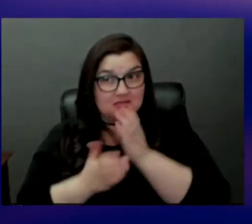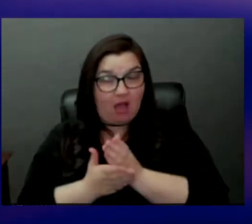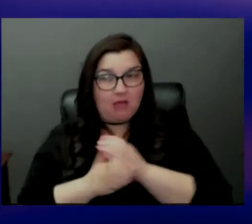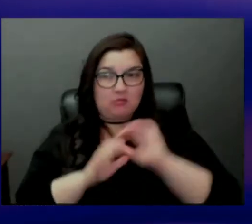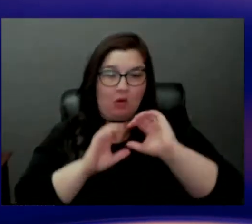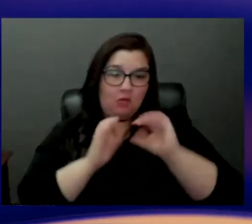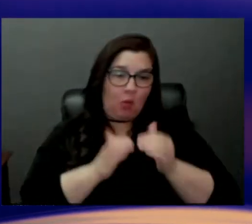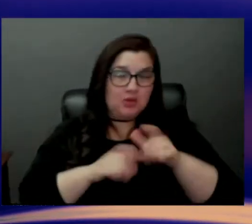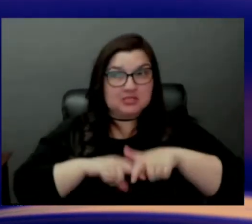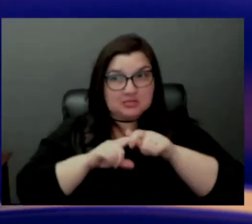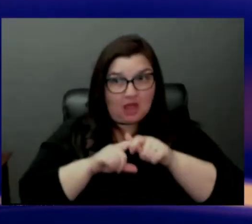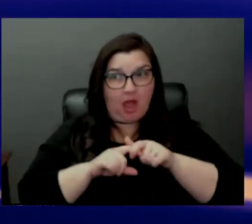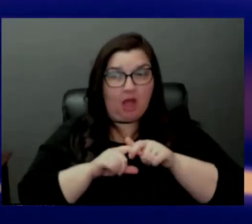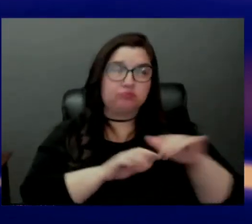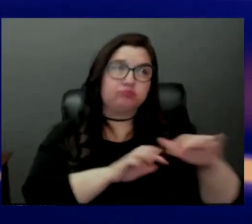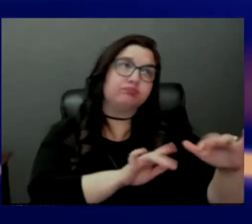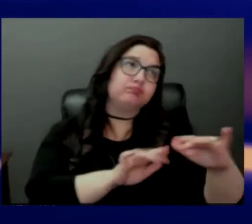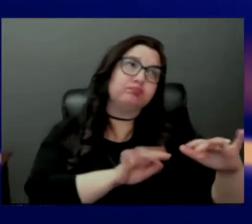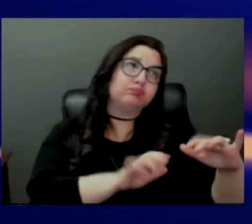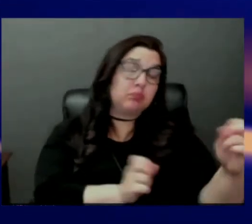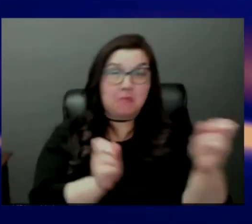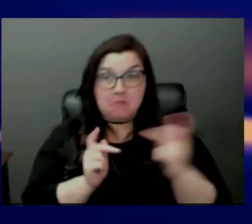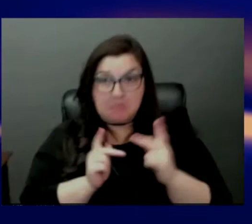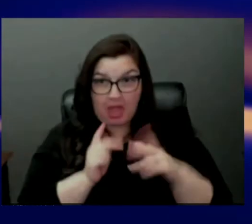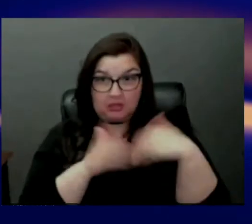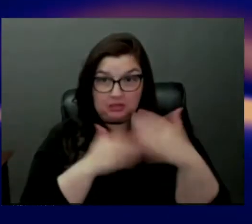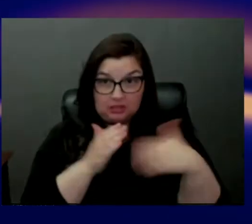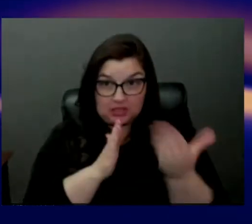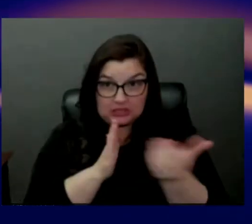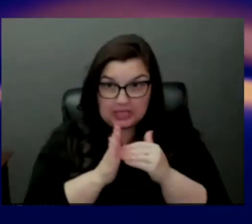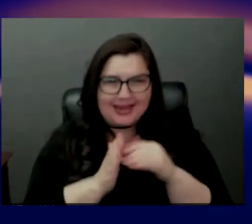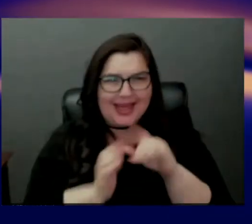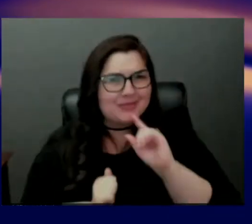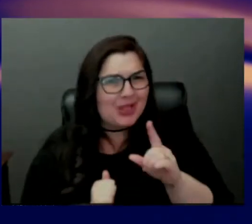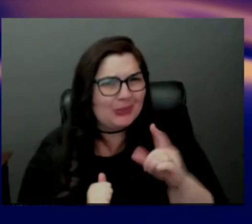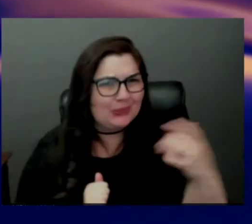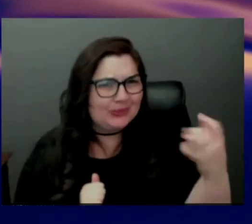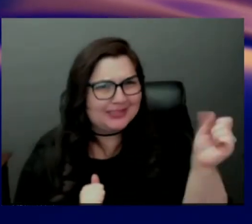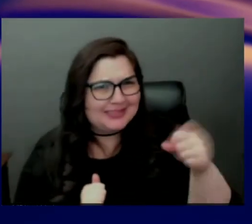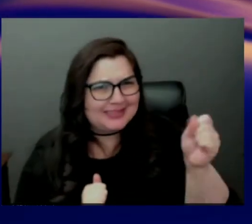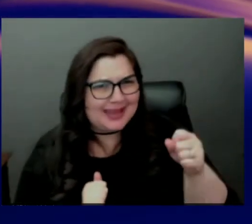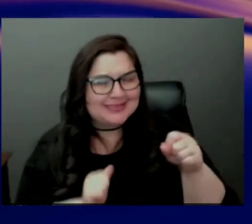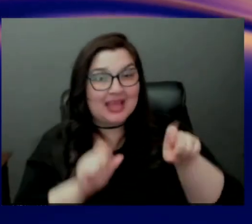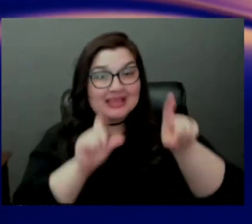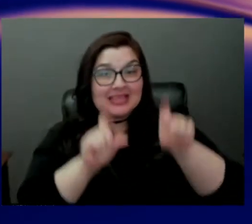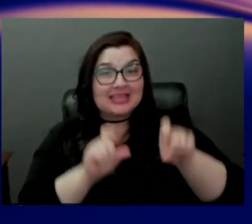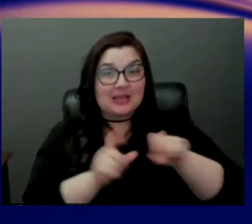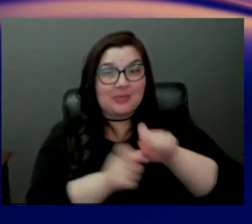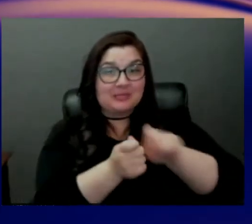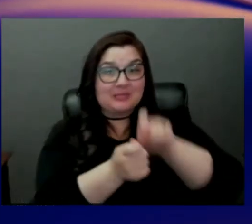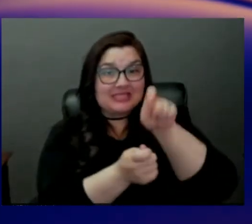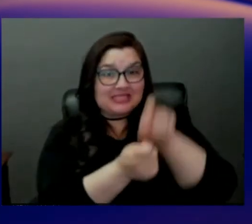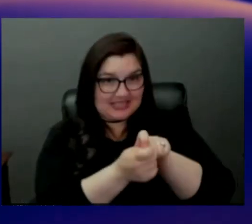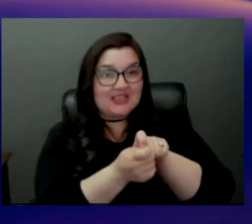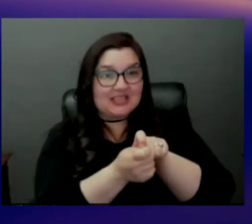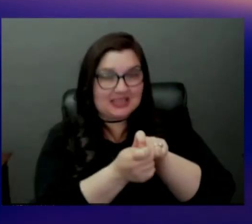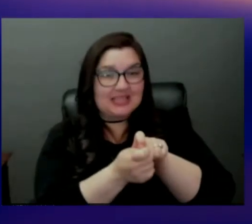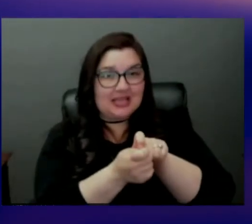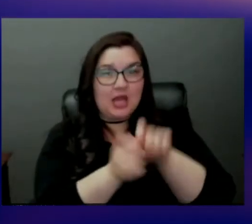Pause, resume? - Absolutely. So on the assessment specifically, you can pause it for an unlimited amount of time.